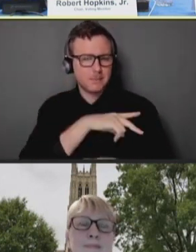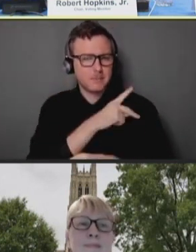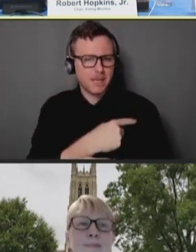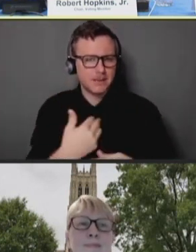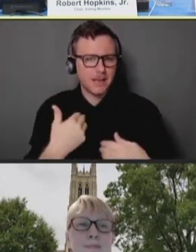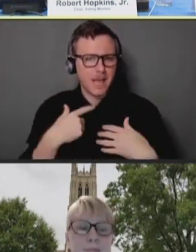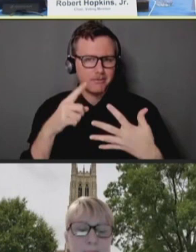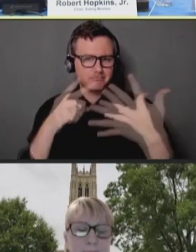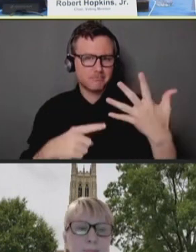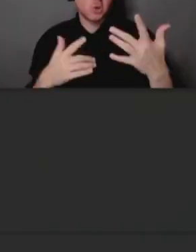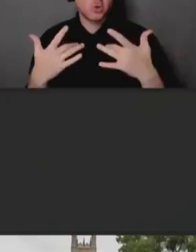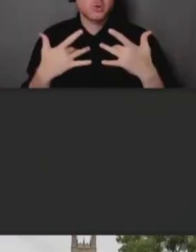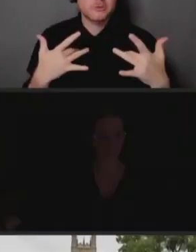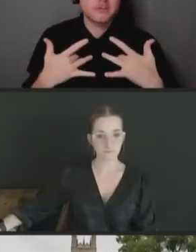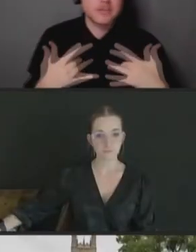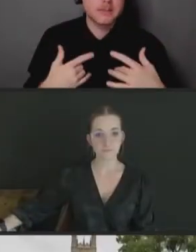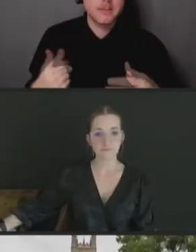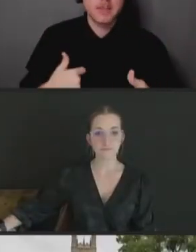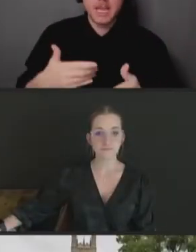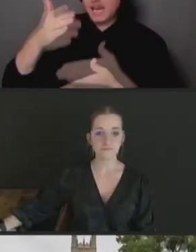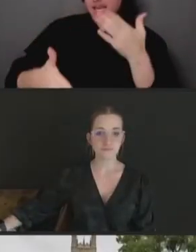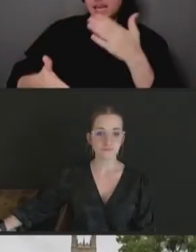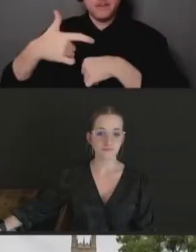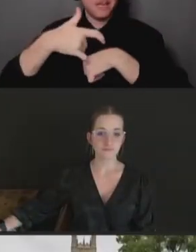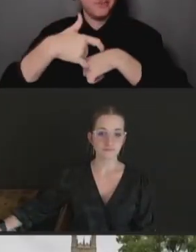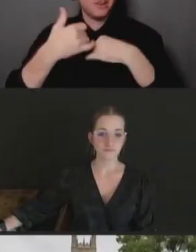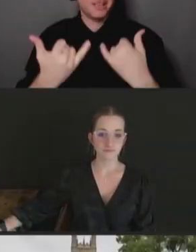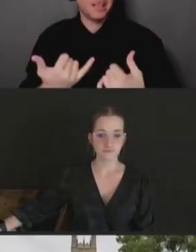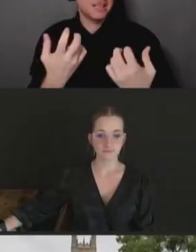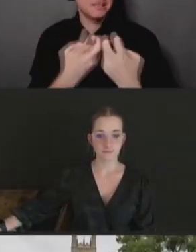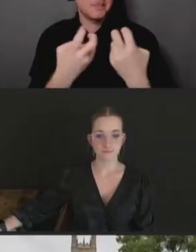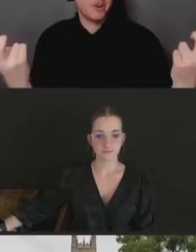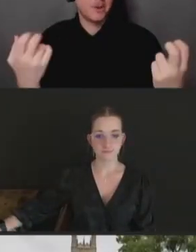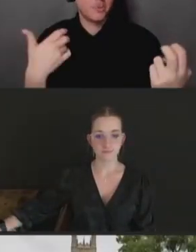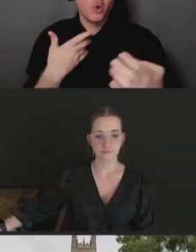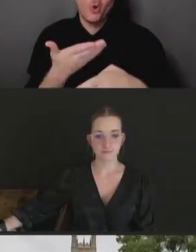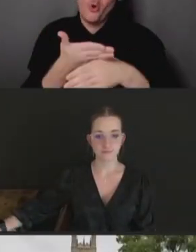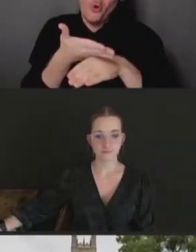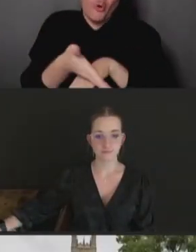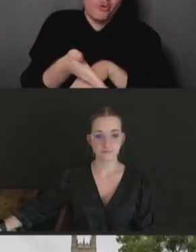We have reached the end of the time for this panel. We're running over just a bit.